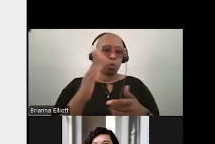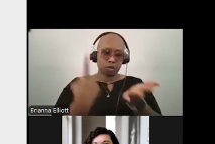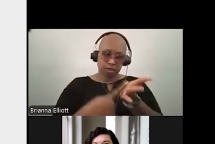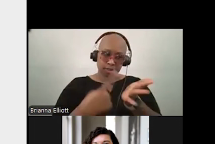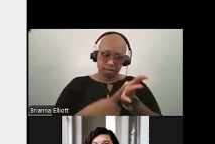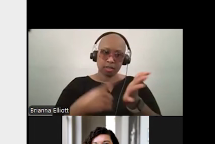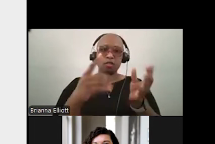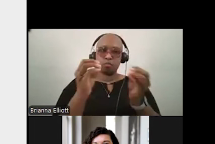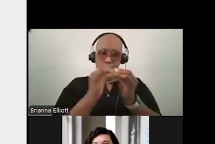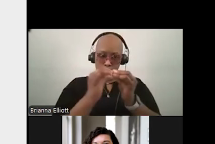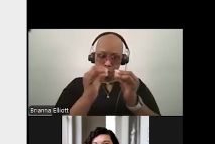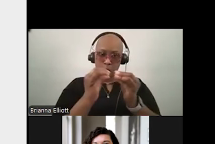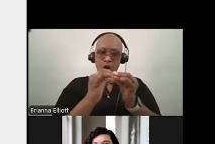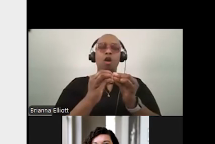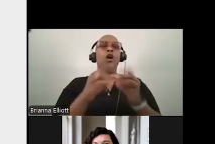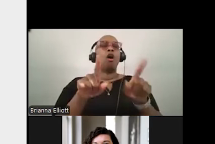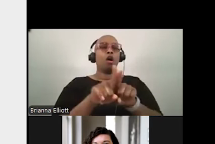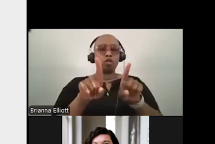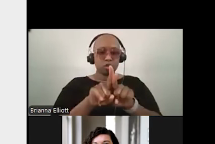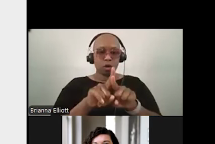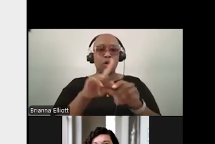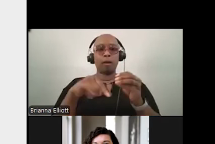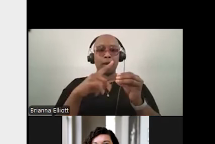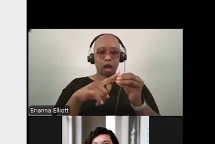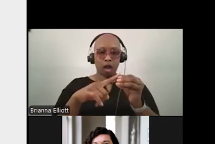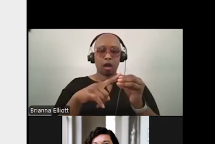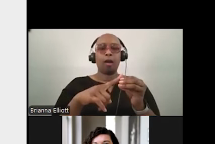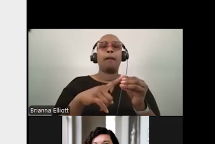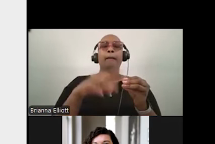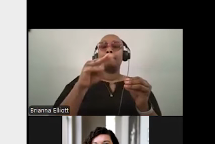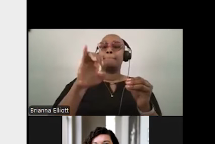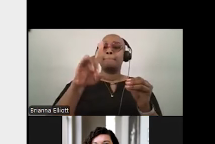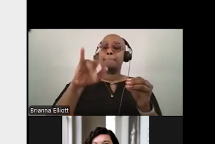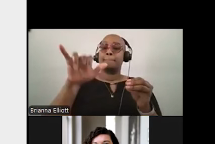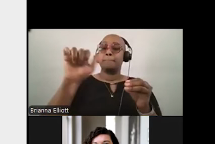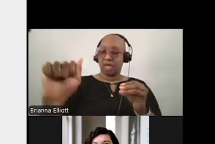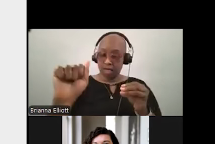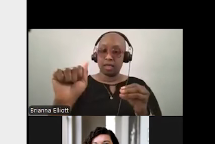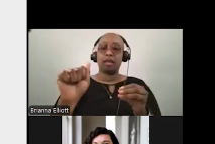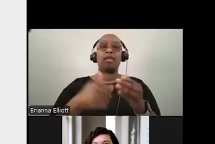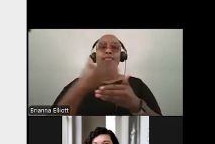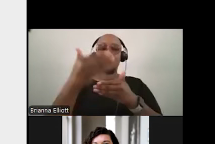when we talk about media in our next webinar next month. But alt tech is huge. Alt text is